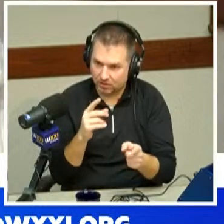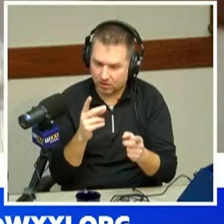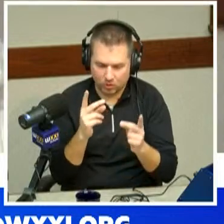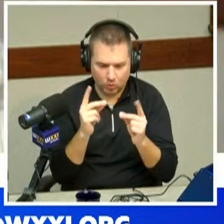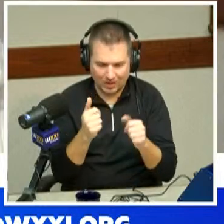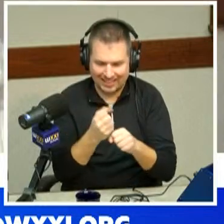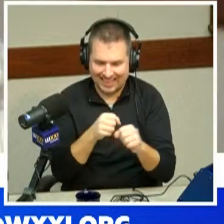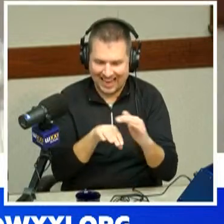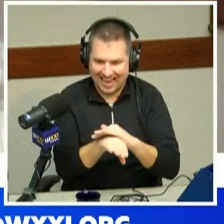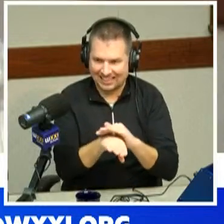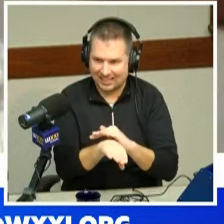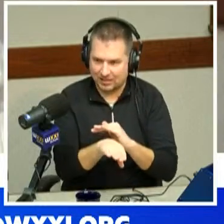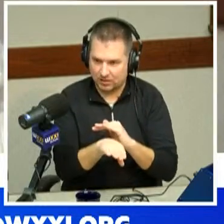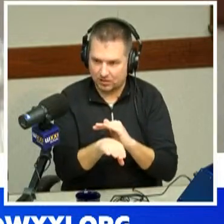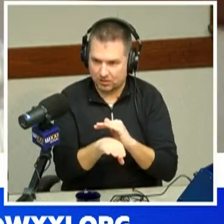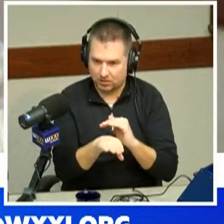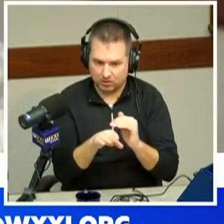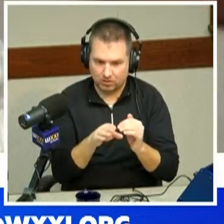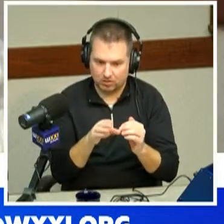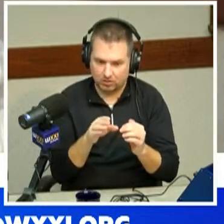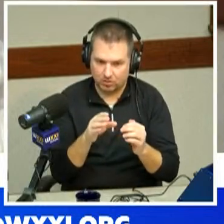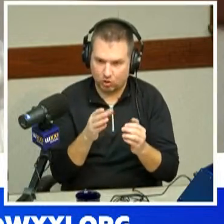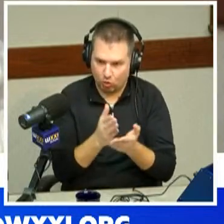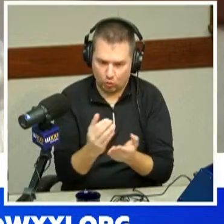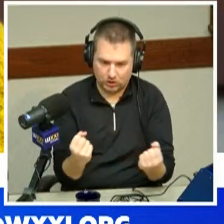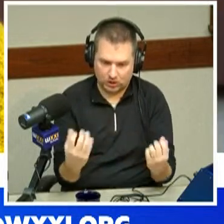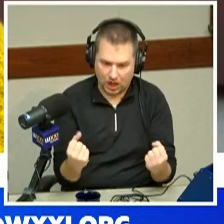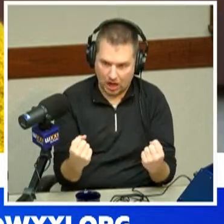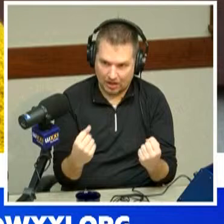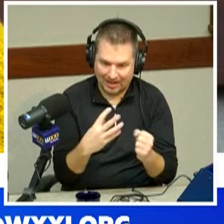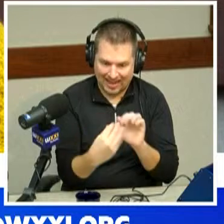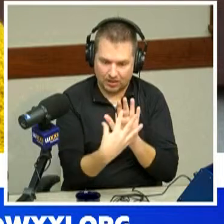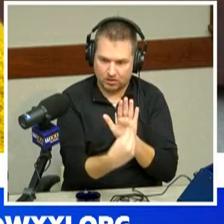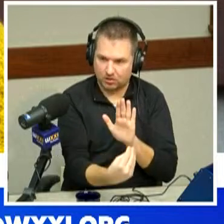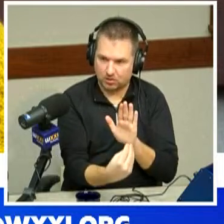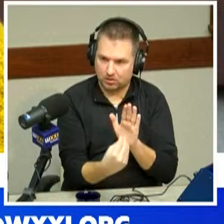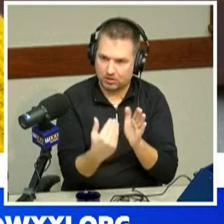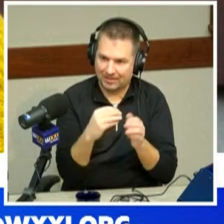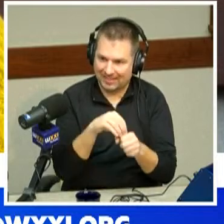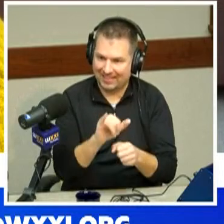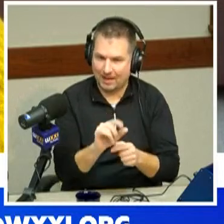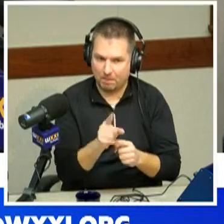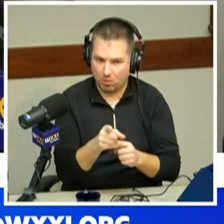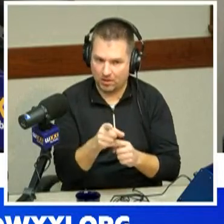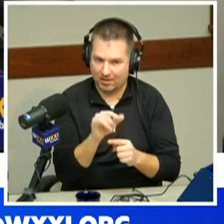relevant s sign and then they can reproduce it right in the moment so that's kind of in the N